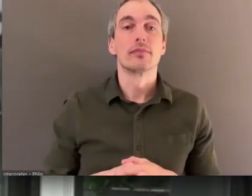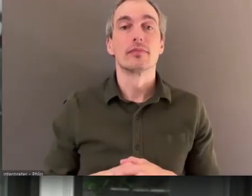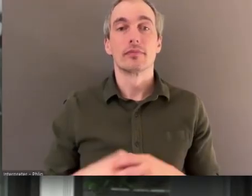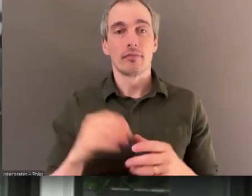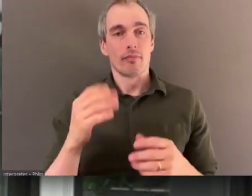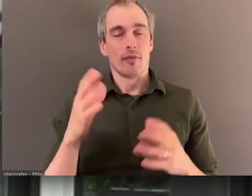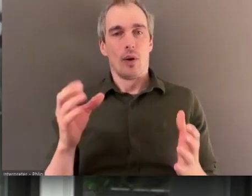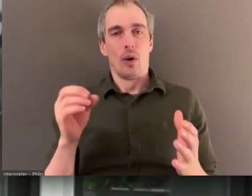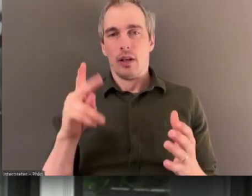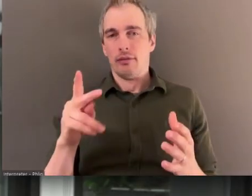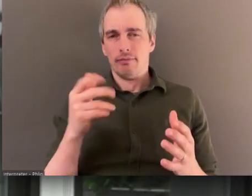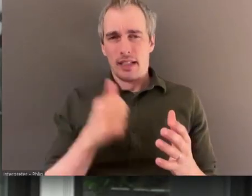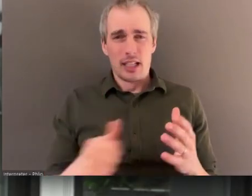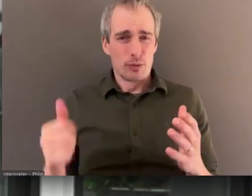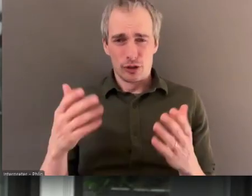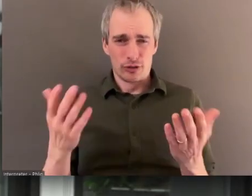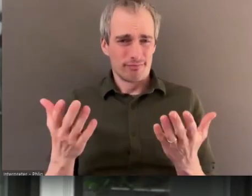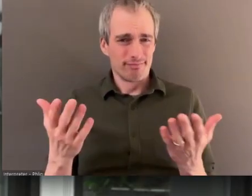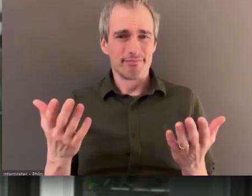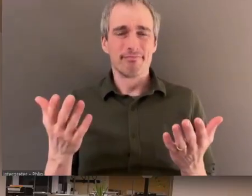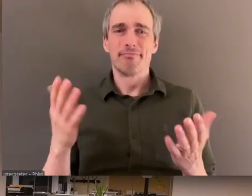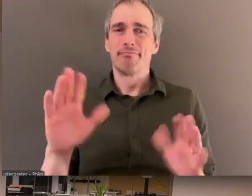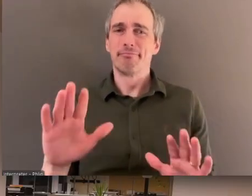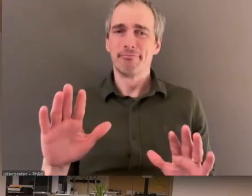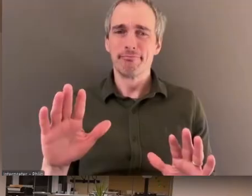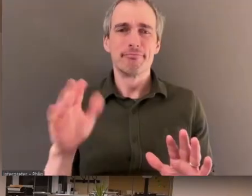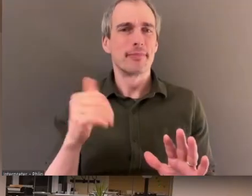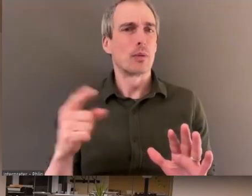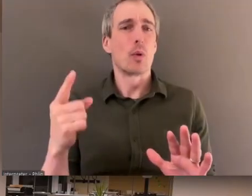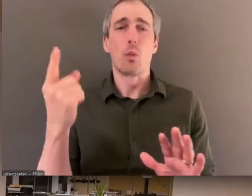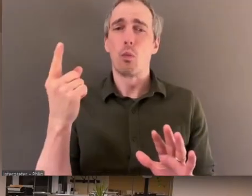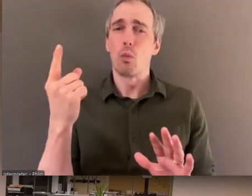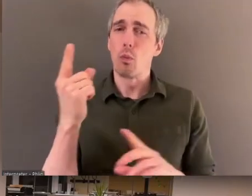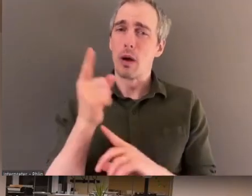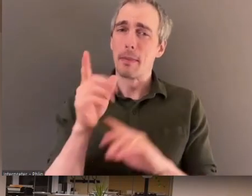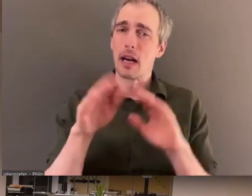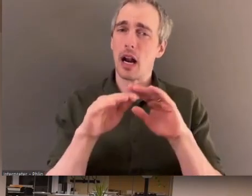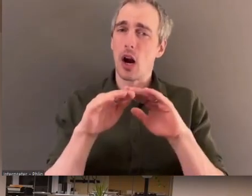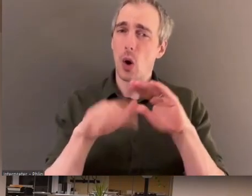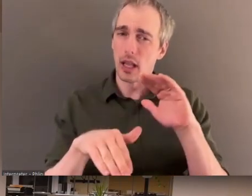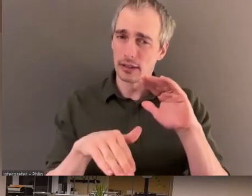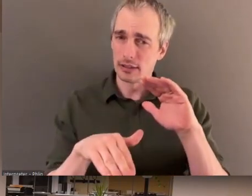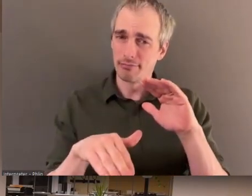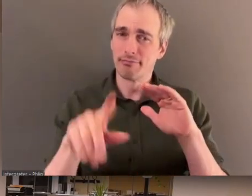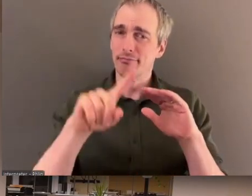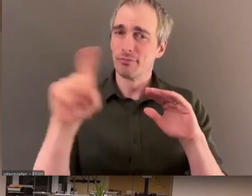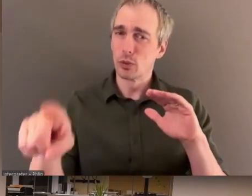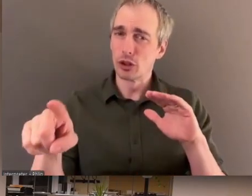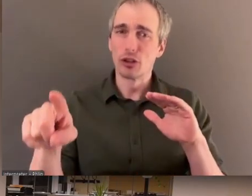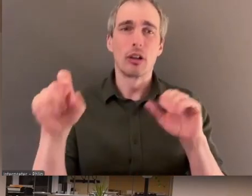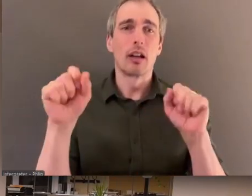got a one minute or less question that can be answered? Otherwise, we can continue the conversation later.